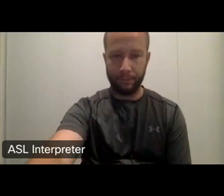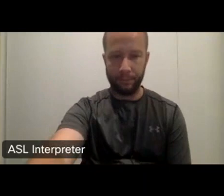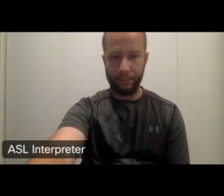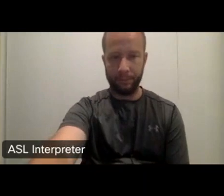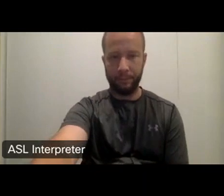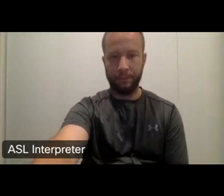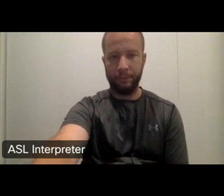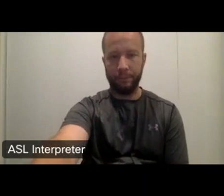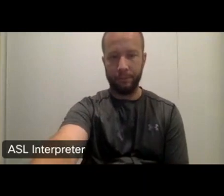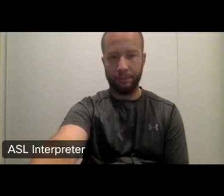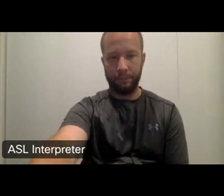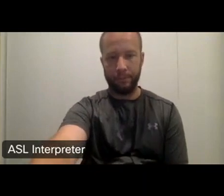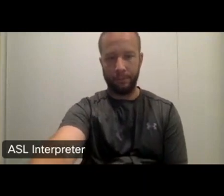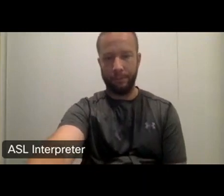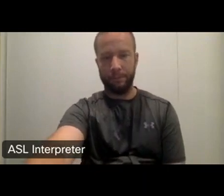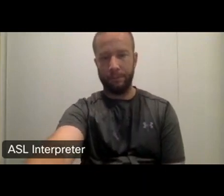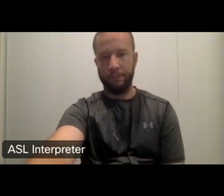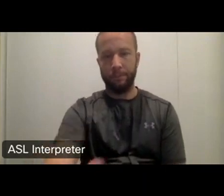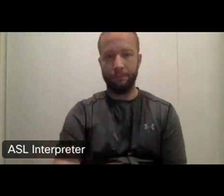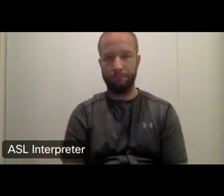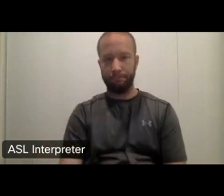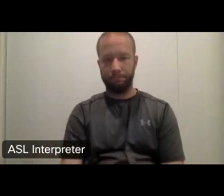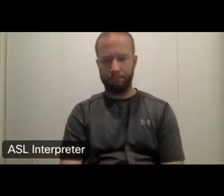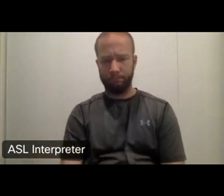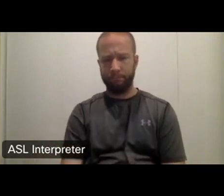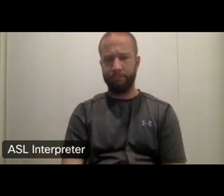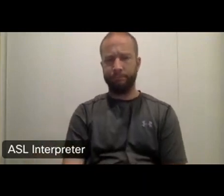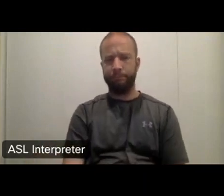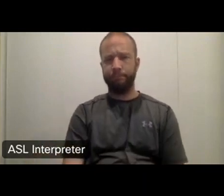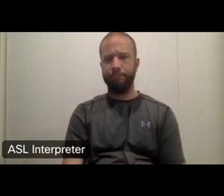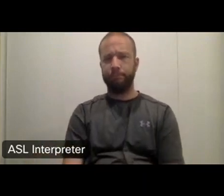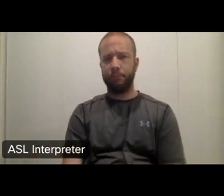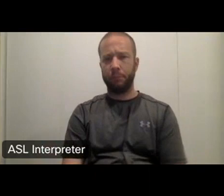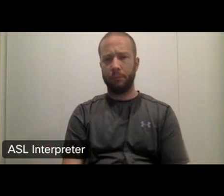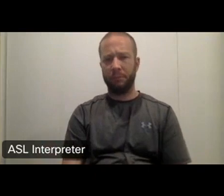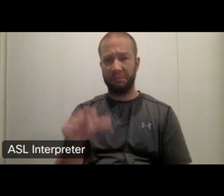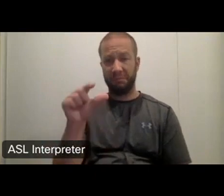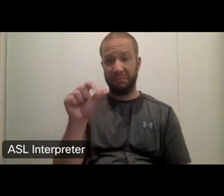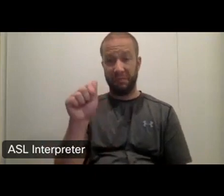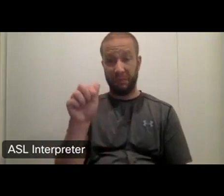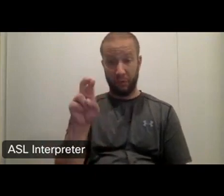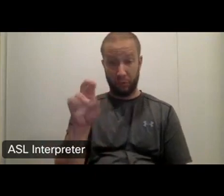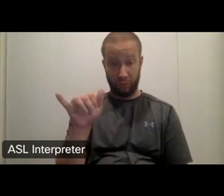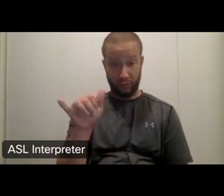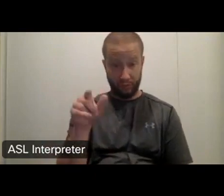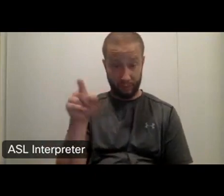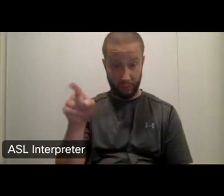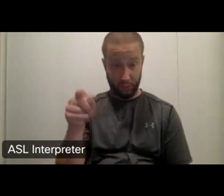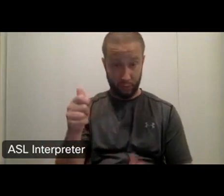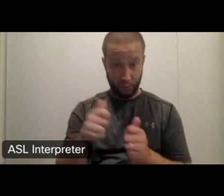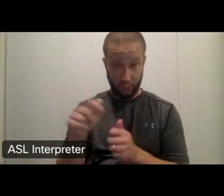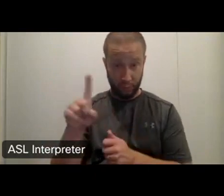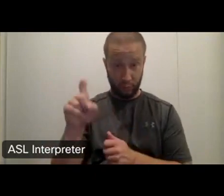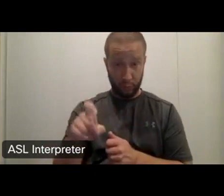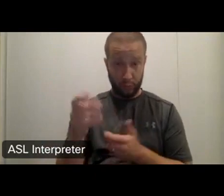think um Gary I think hot was next with a question regarding 11th Street